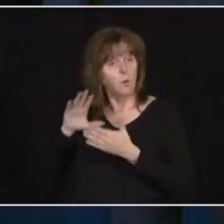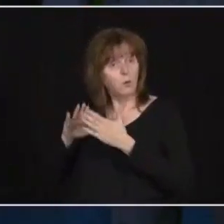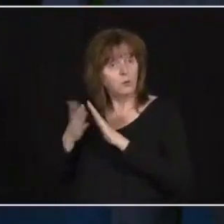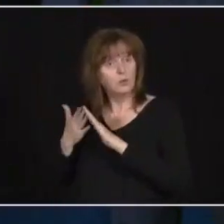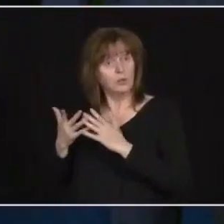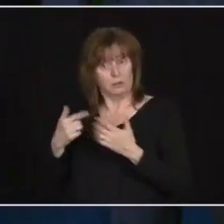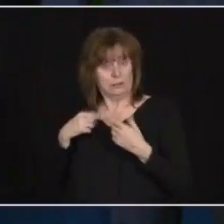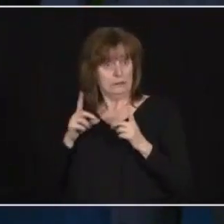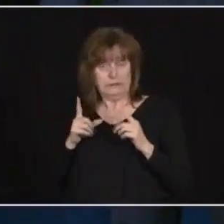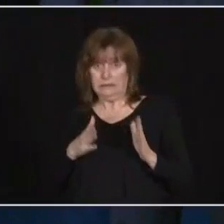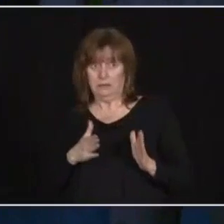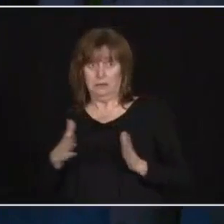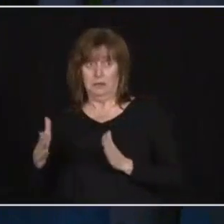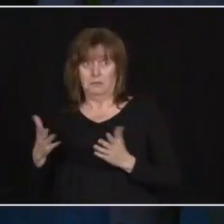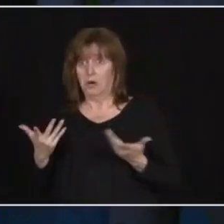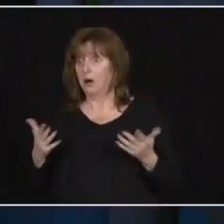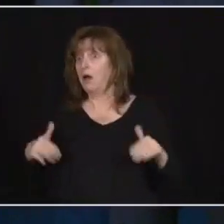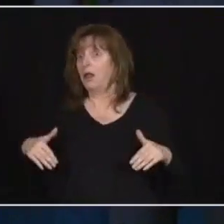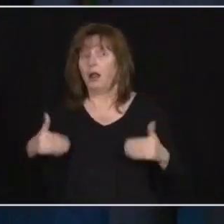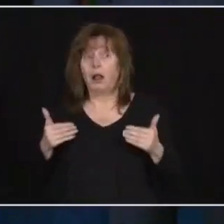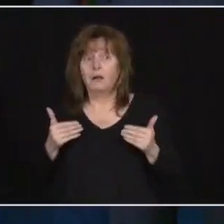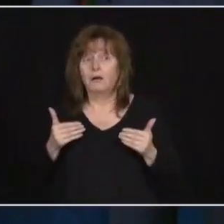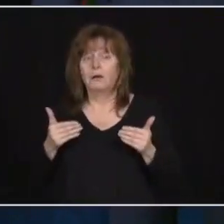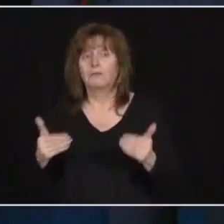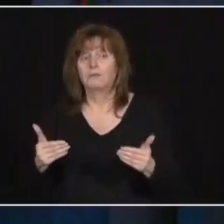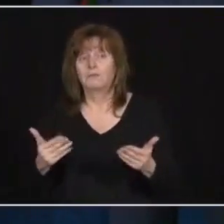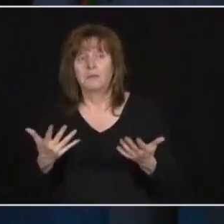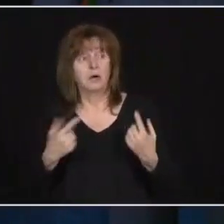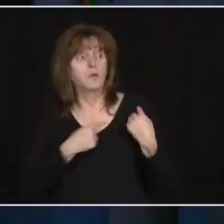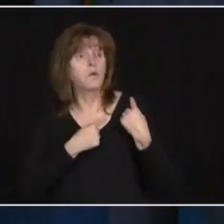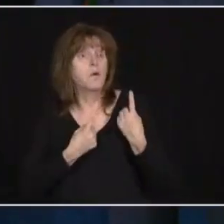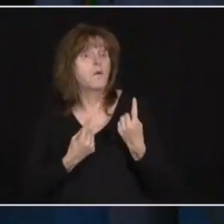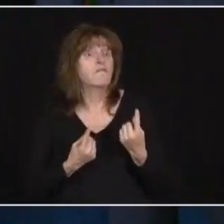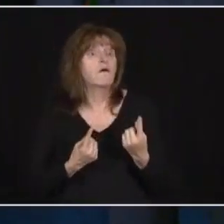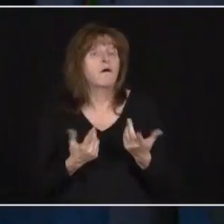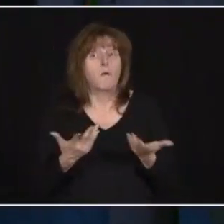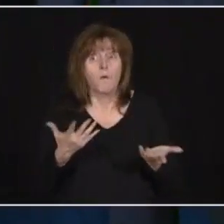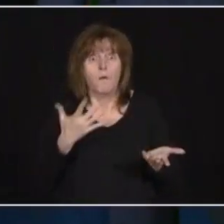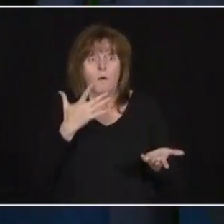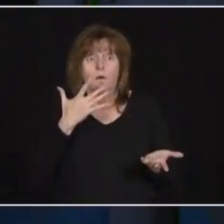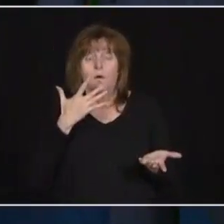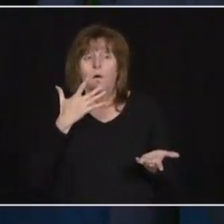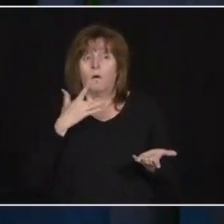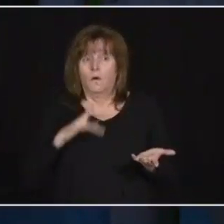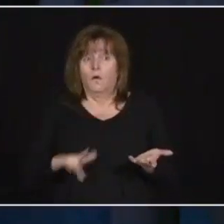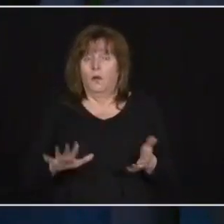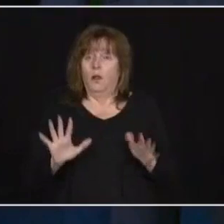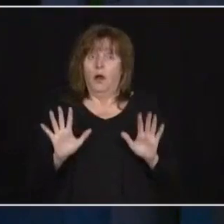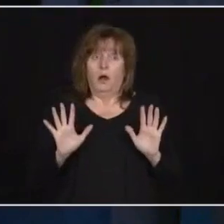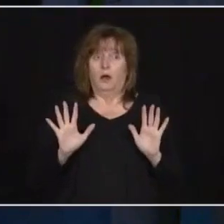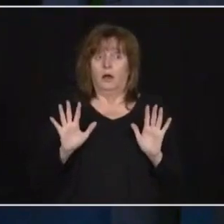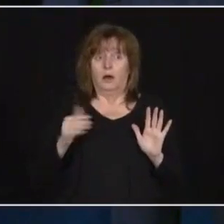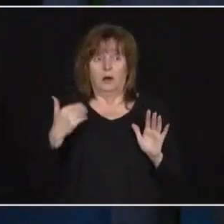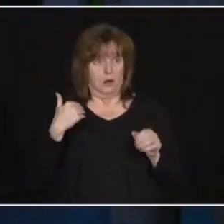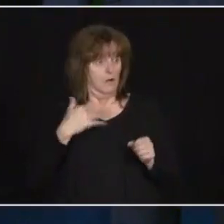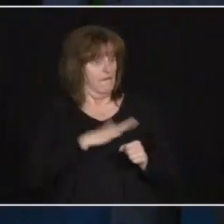field hospitals or use space in hotels or community centres, whatever it was, we haven't proceeded with that on the basis that